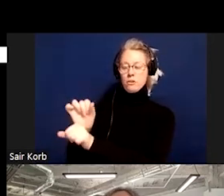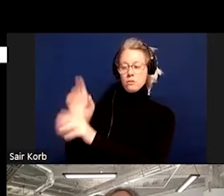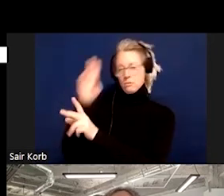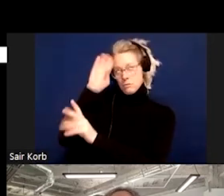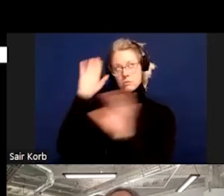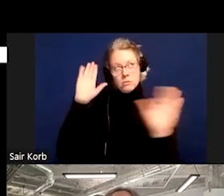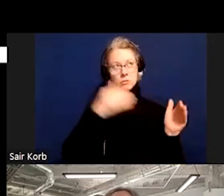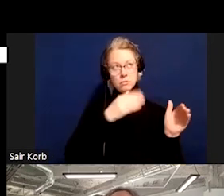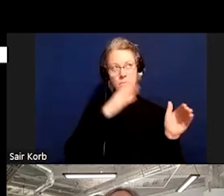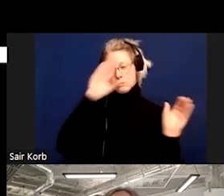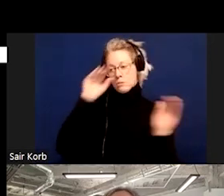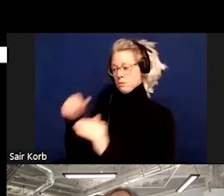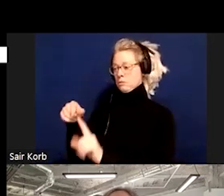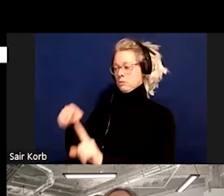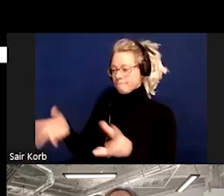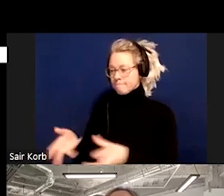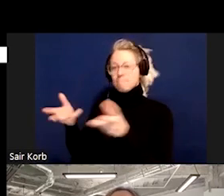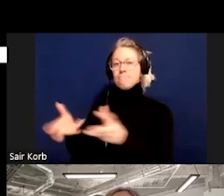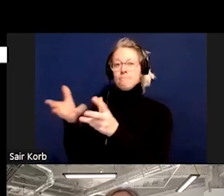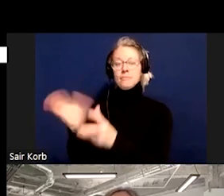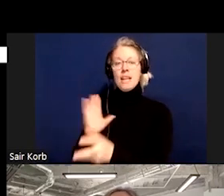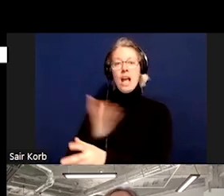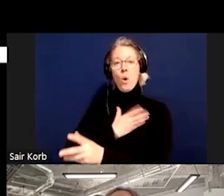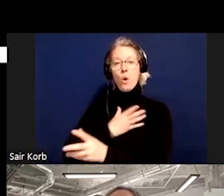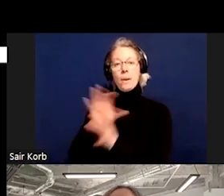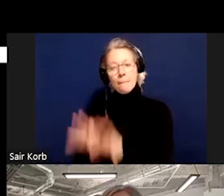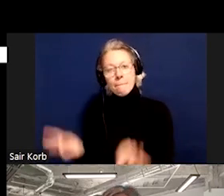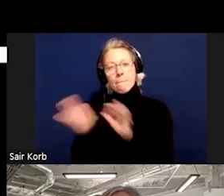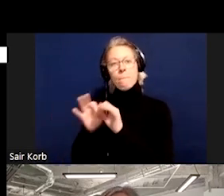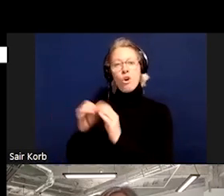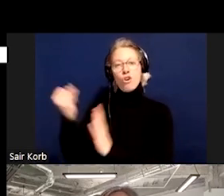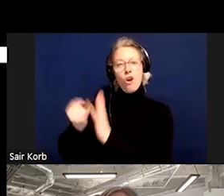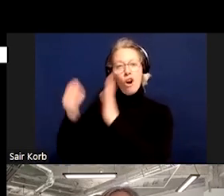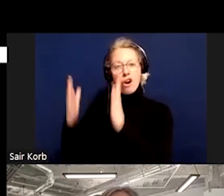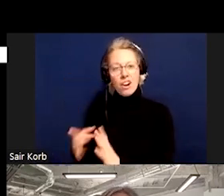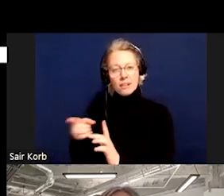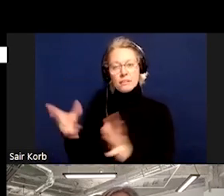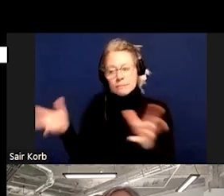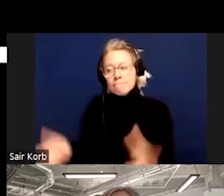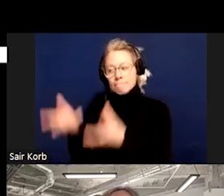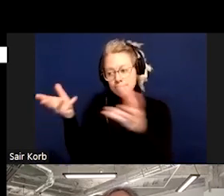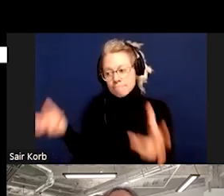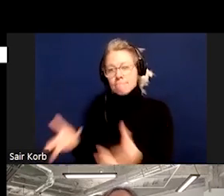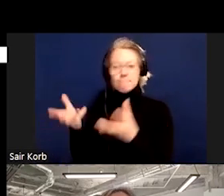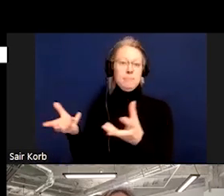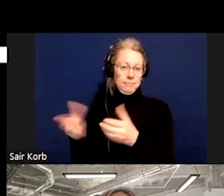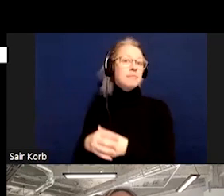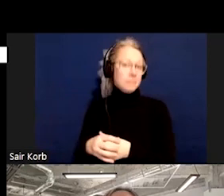to, as I said, the restoration reintroduction, if you will, in some instances of artists